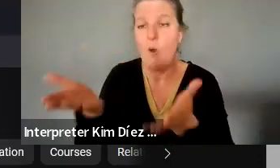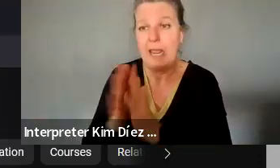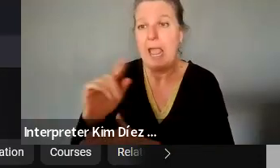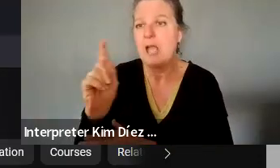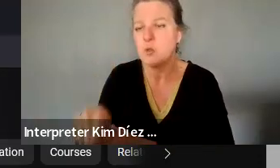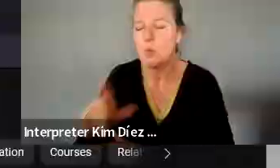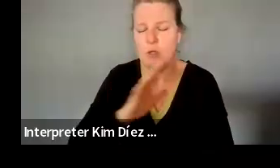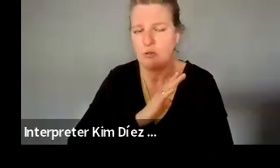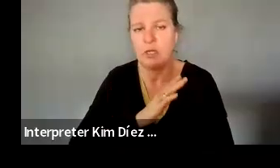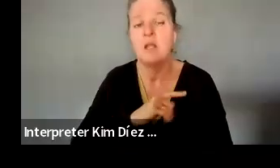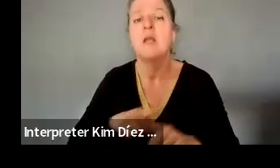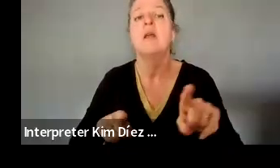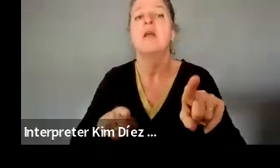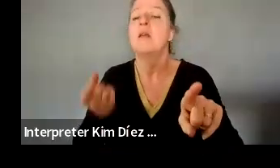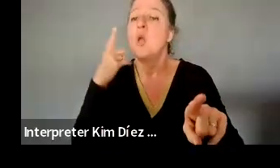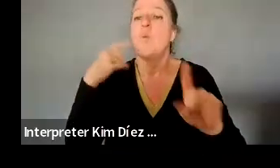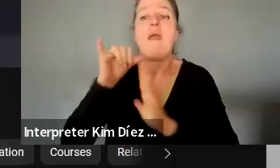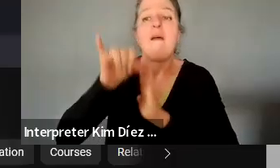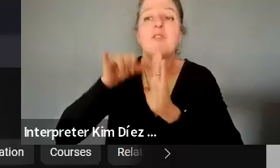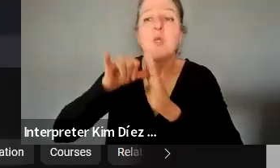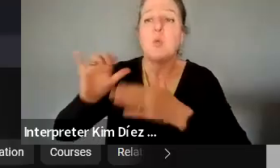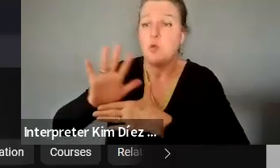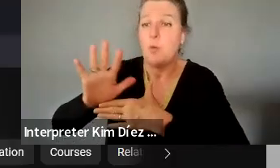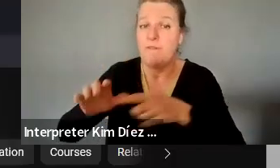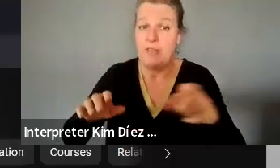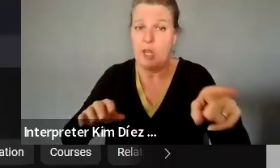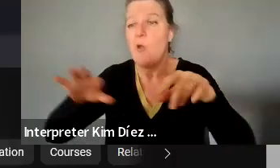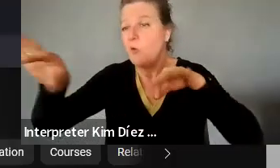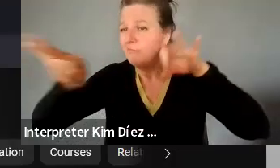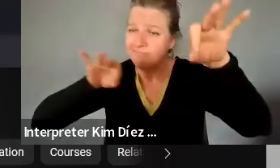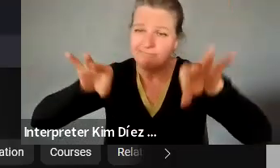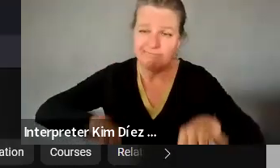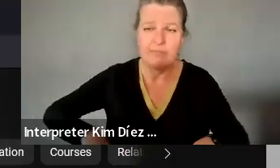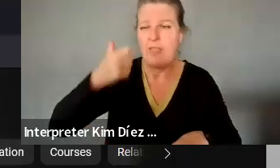But we do have a YouTube video that demonstrates everything that I just went over.